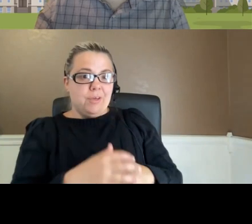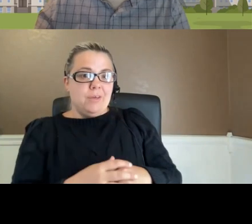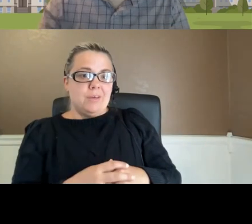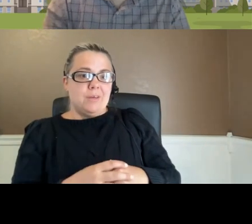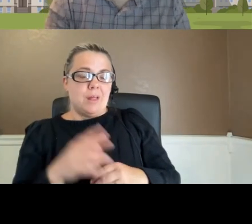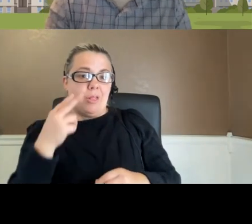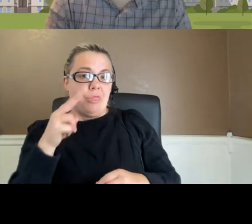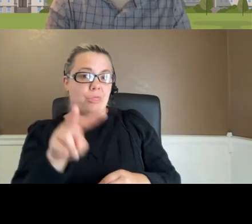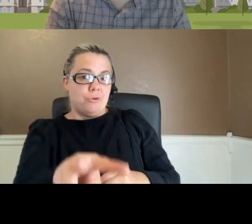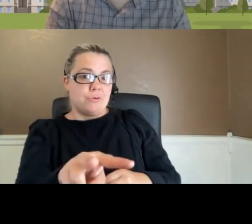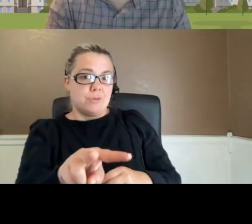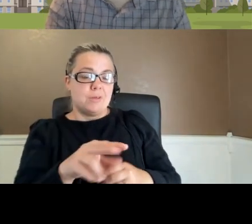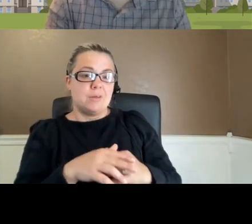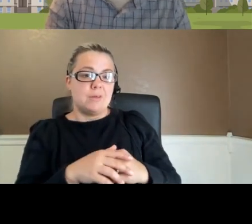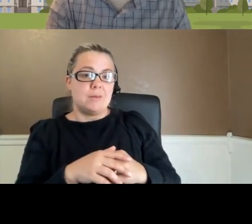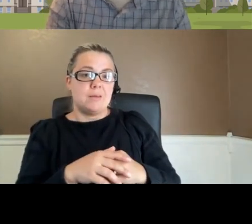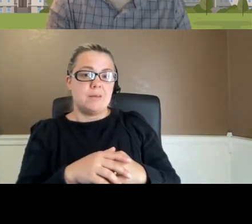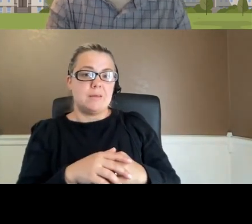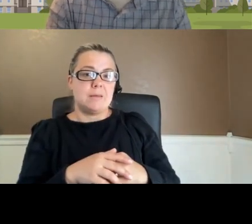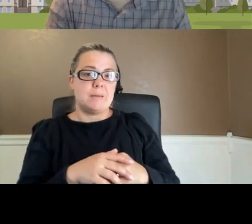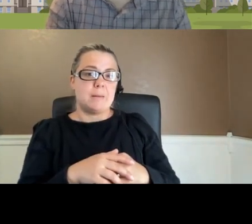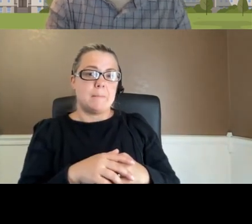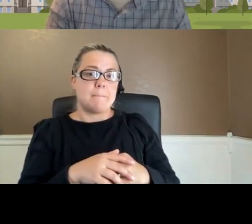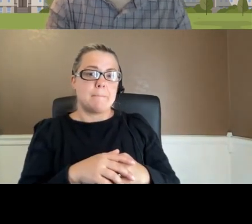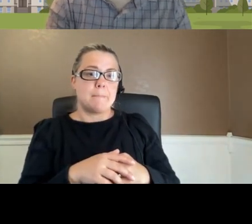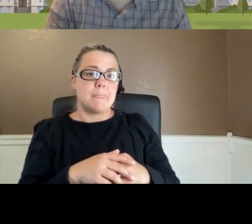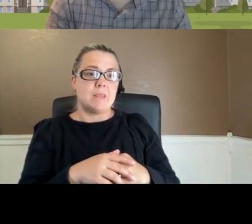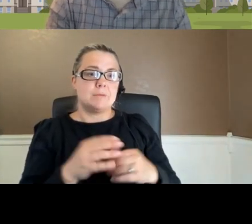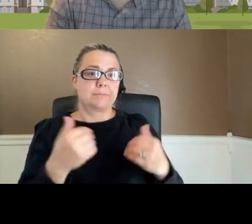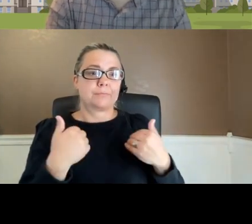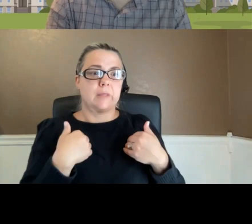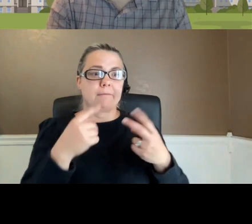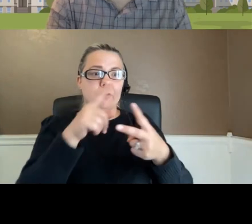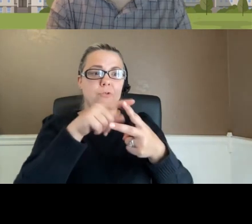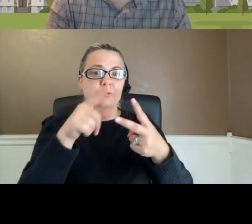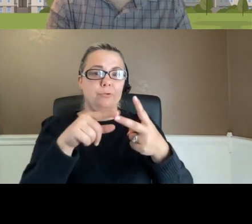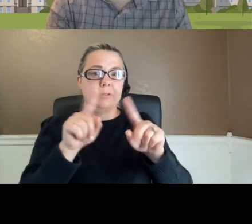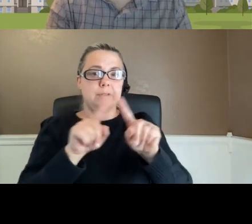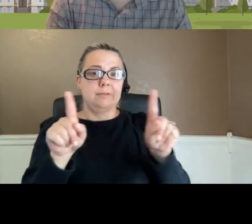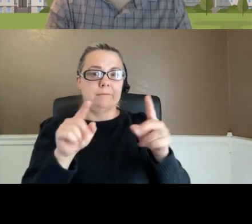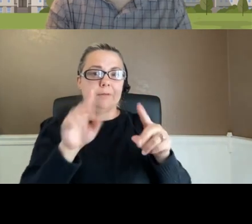going to move from this reference tab to the next tab in the sidebar on the left there. Structure.